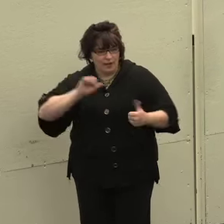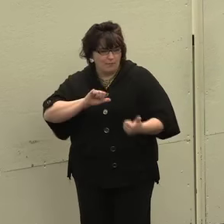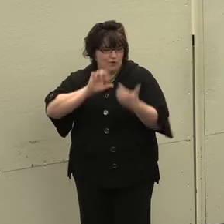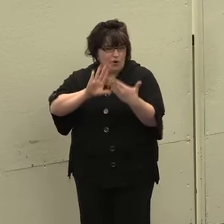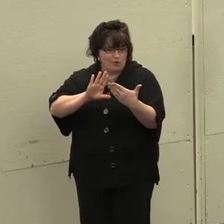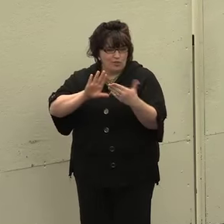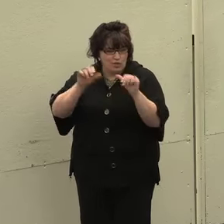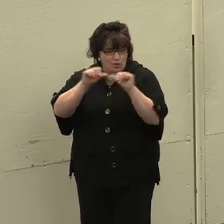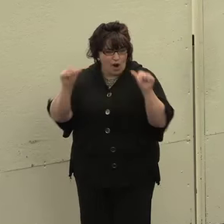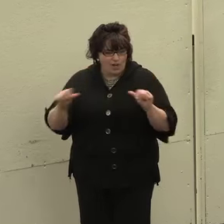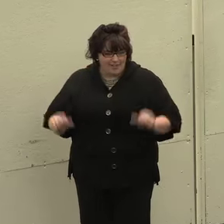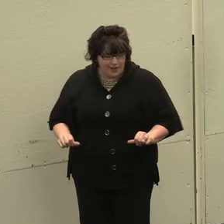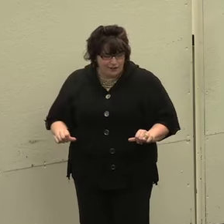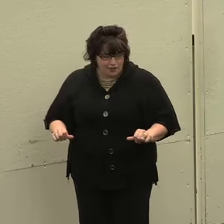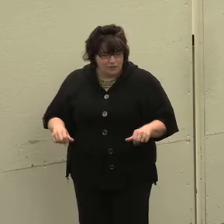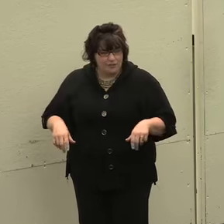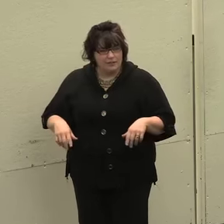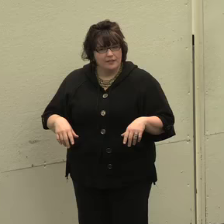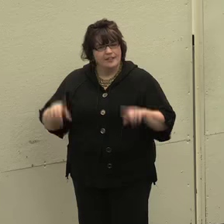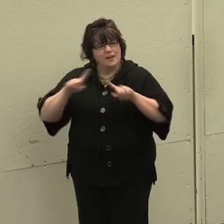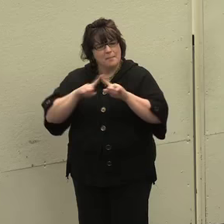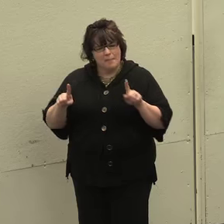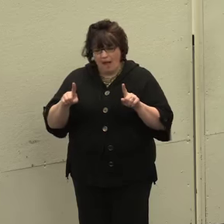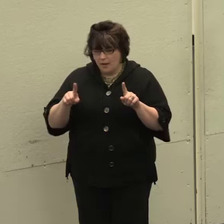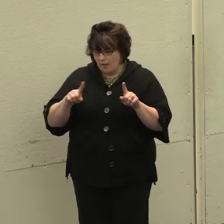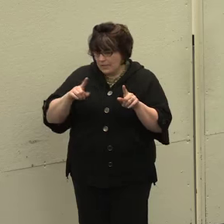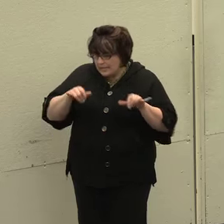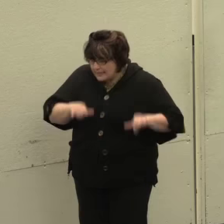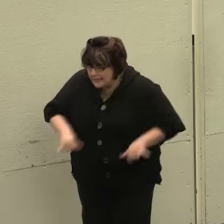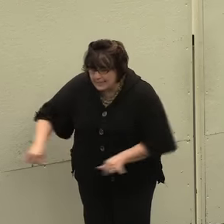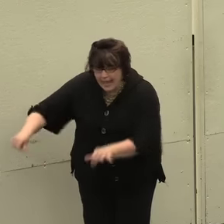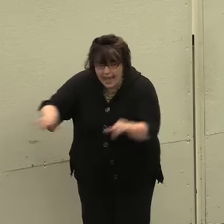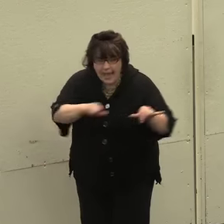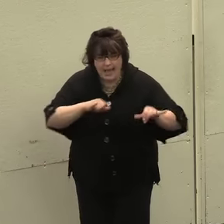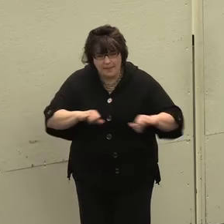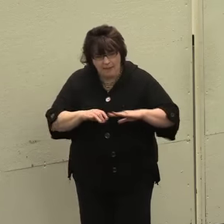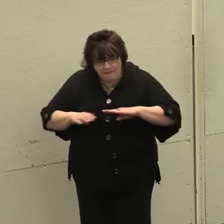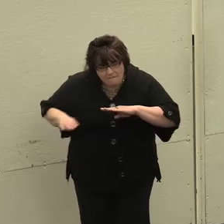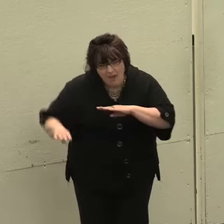but such kind of a fundamental attitude is where we can share.